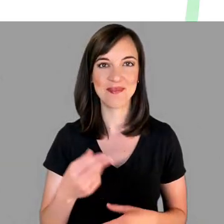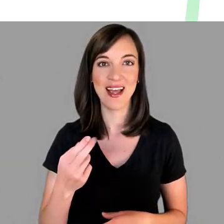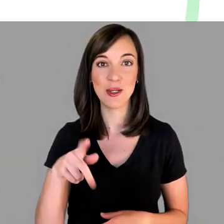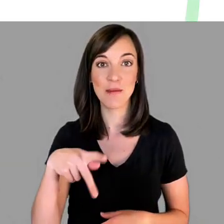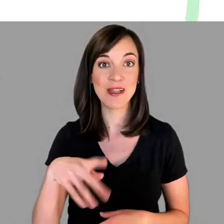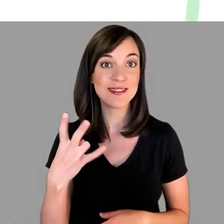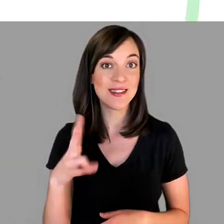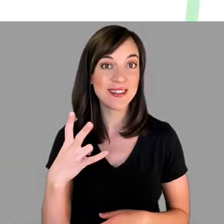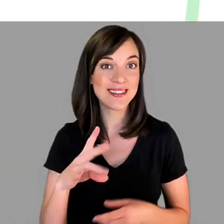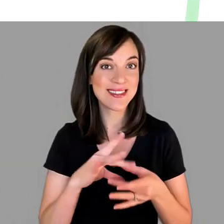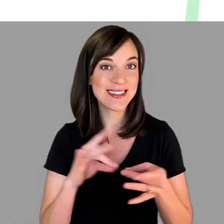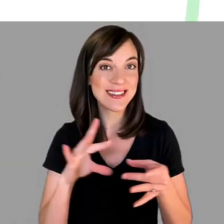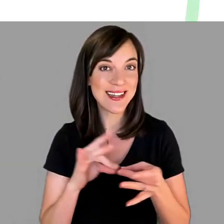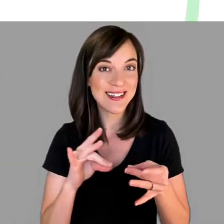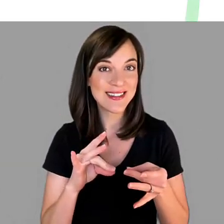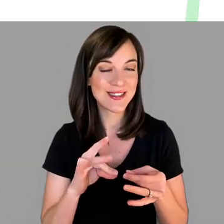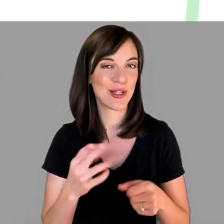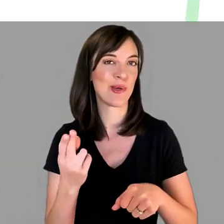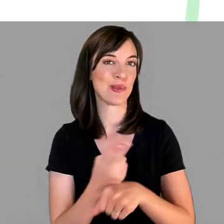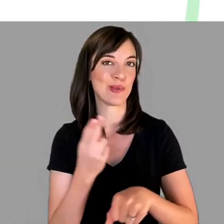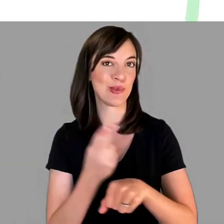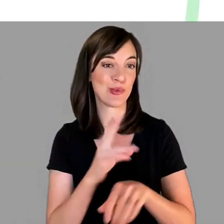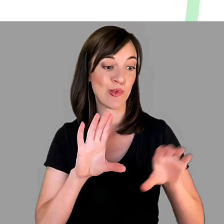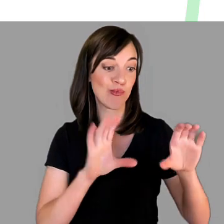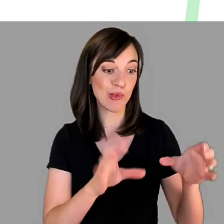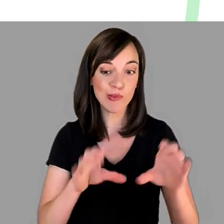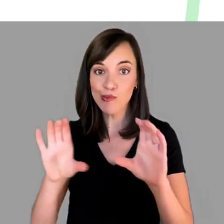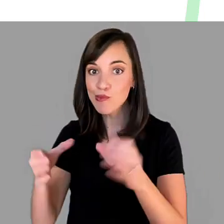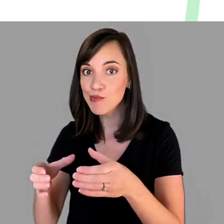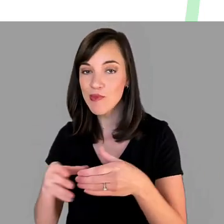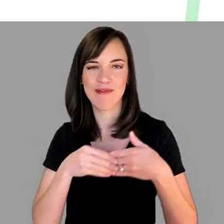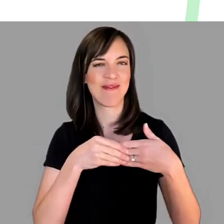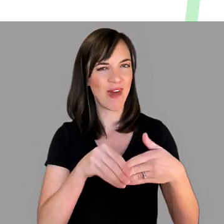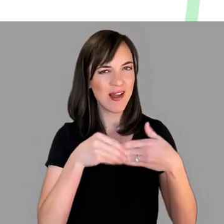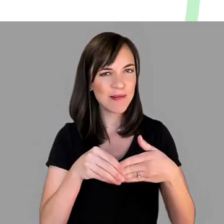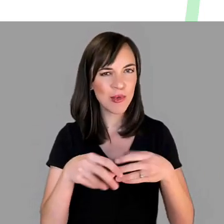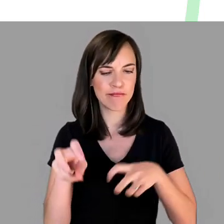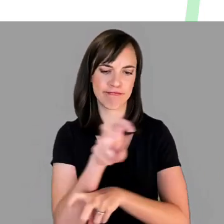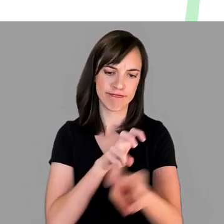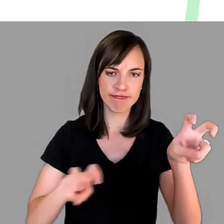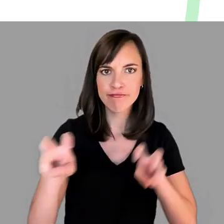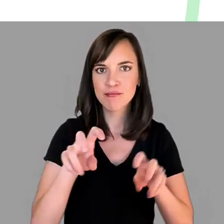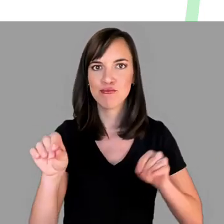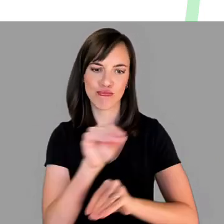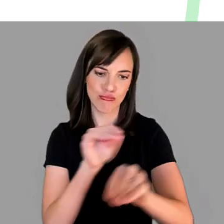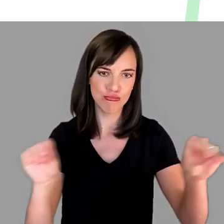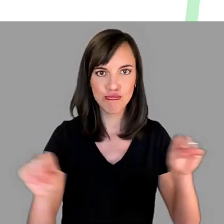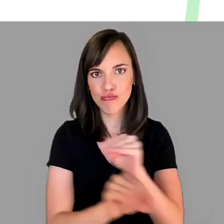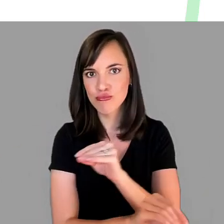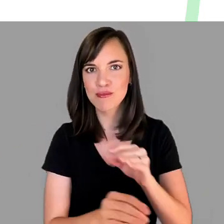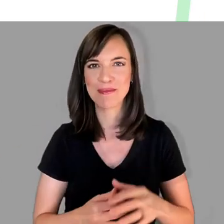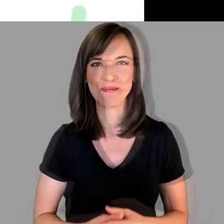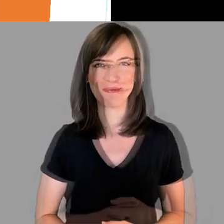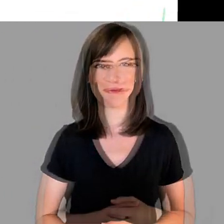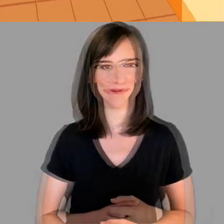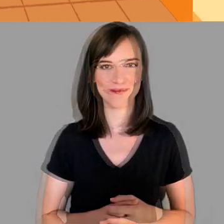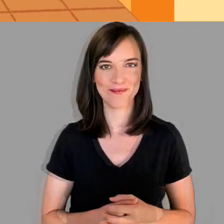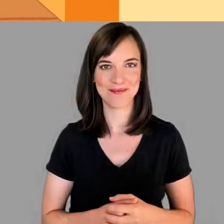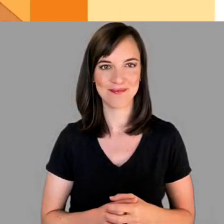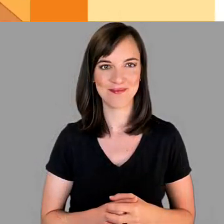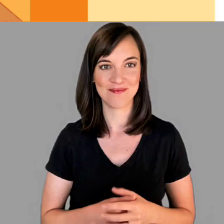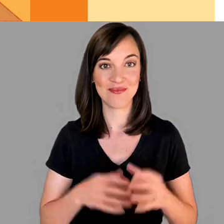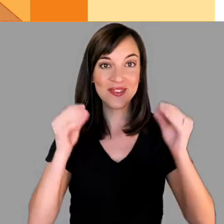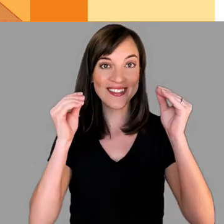HLP 17 states, use flexible grouping.